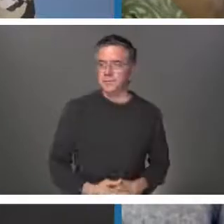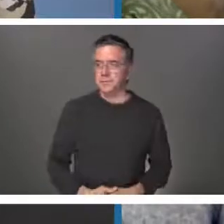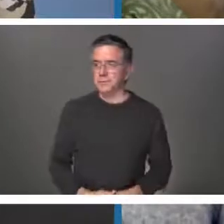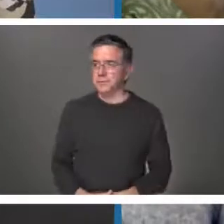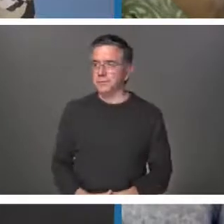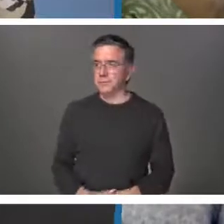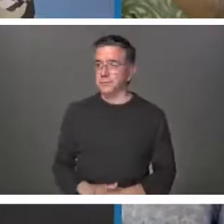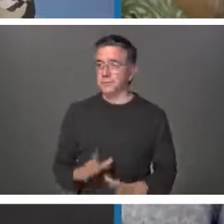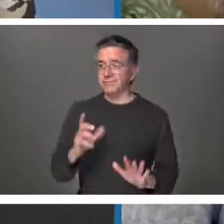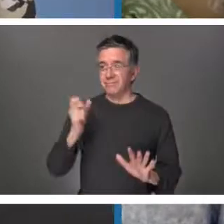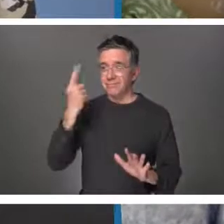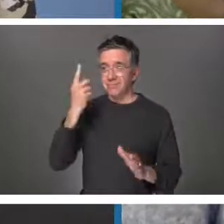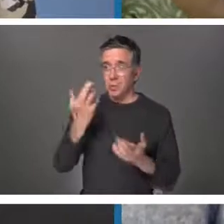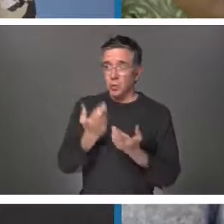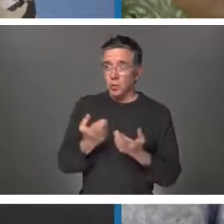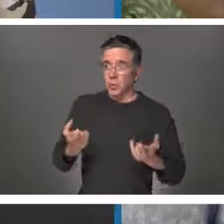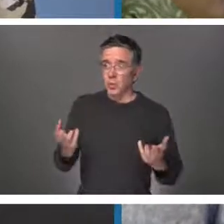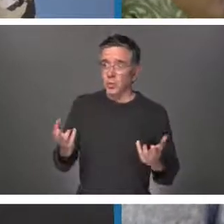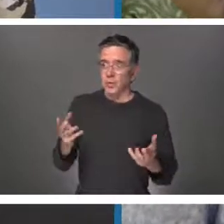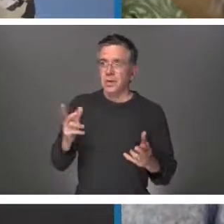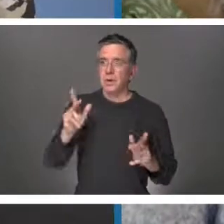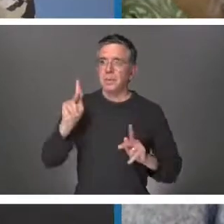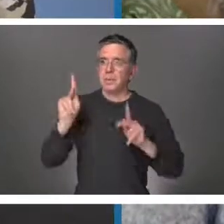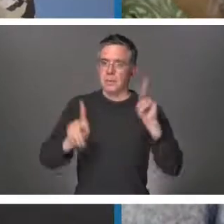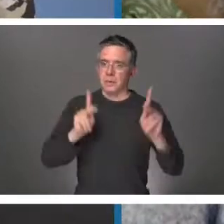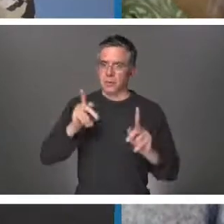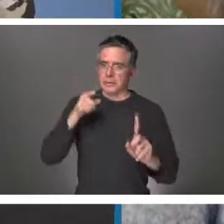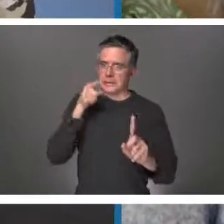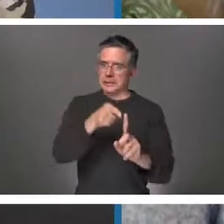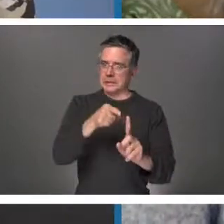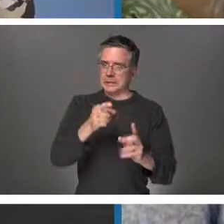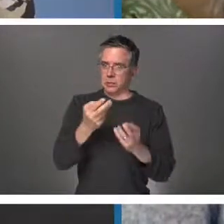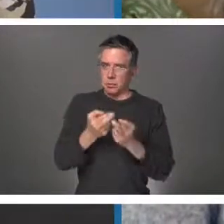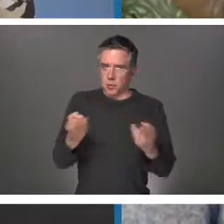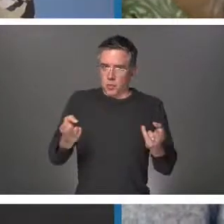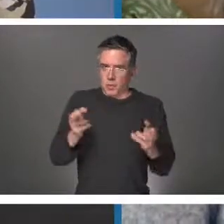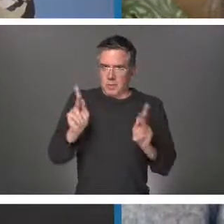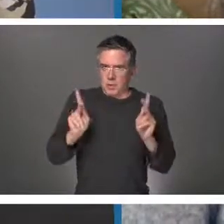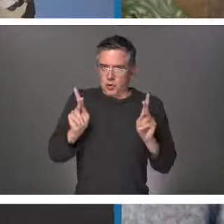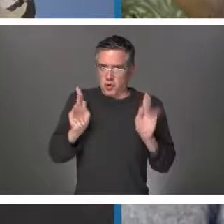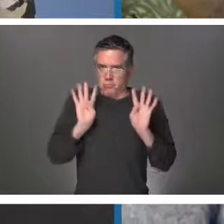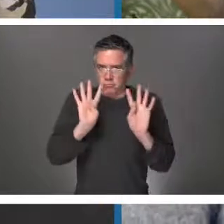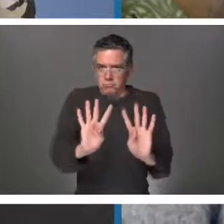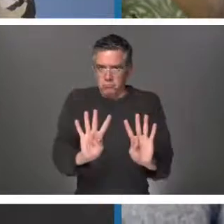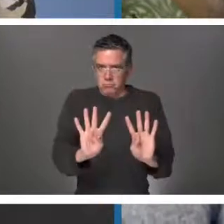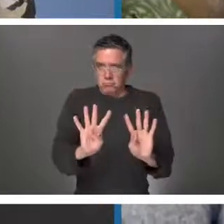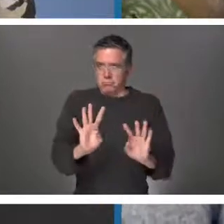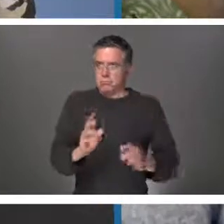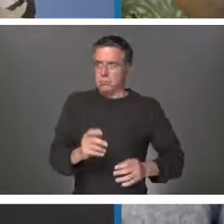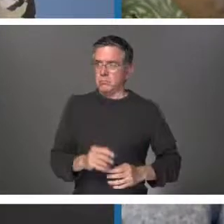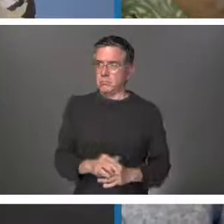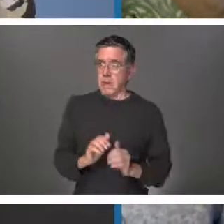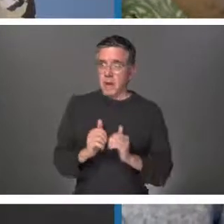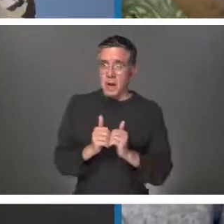It's how do we as people work together to create those sites that make someone feel like not only are they welcome